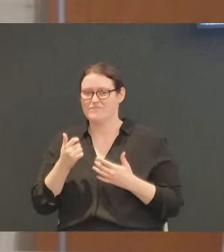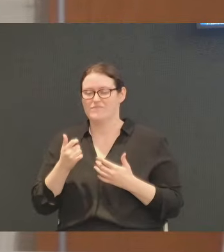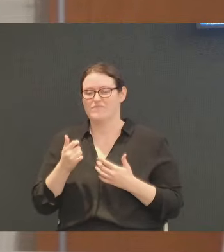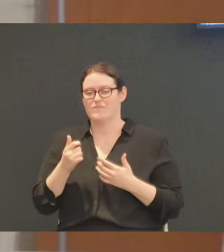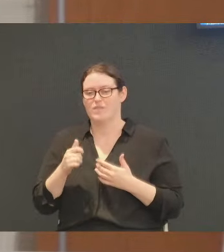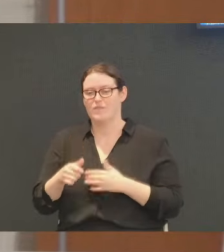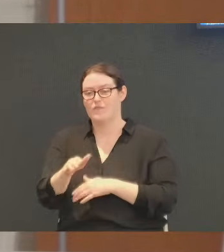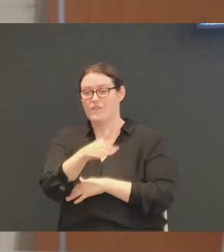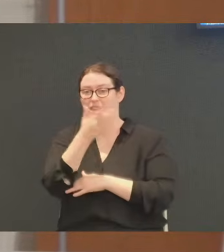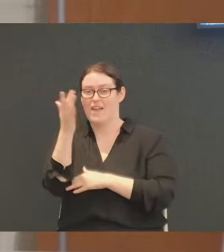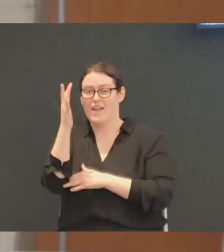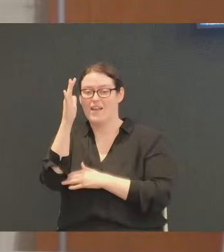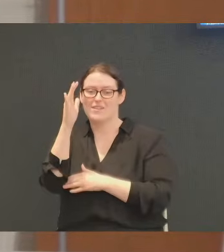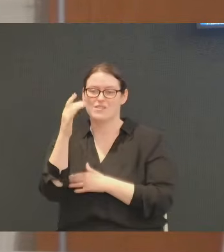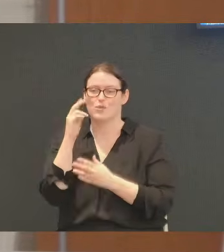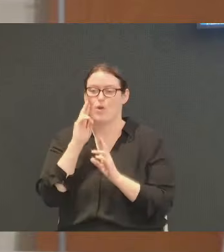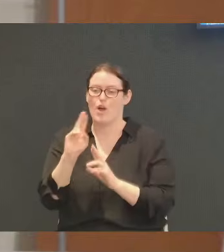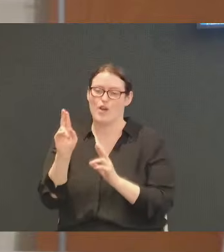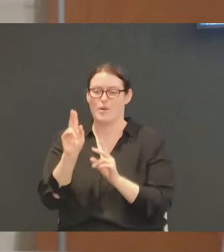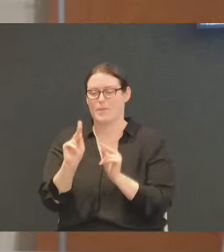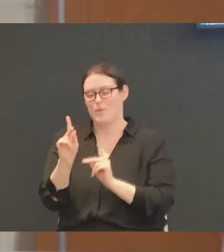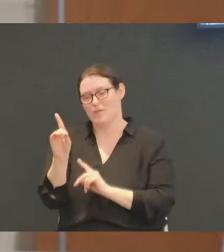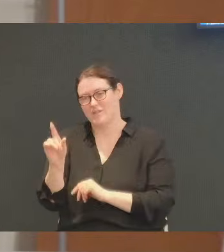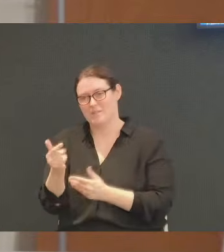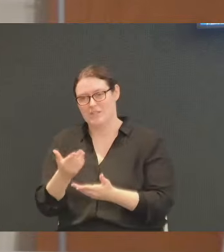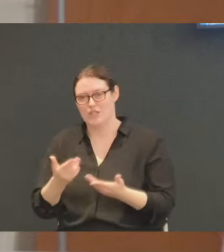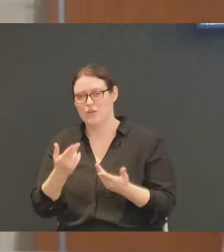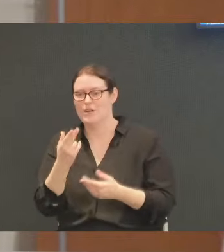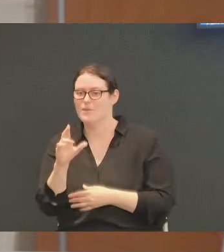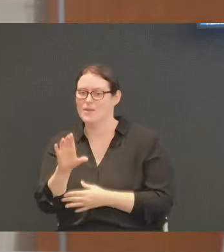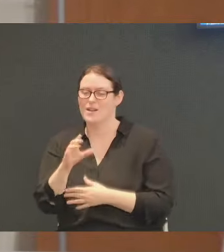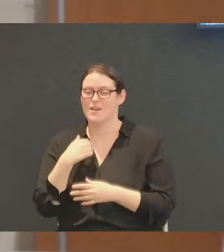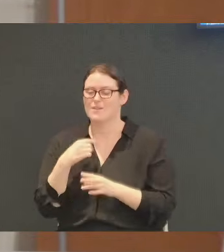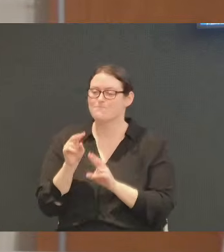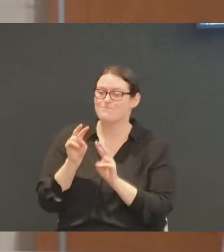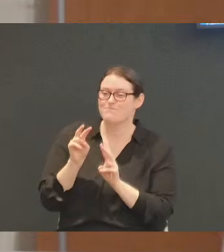and celebrate people with disabilities in Hamilton County and then look forward to that task force